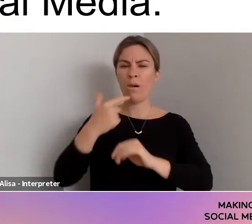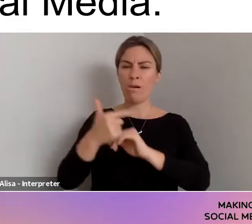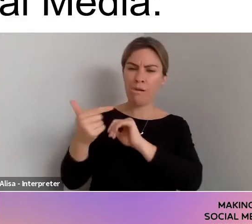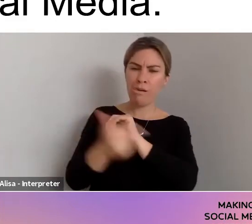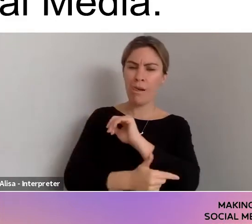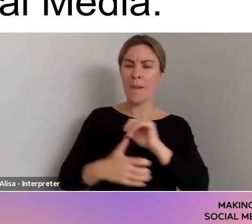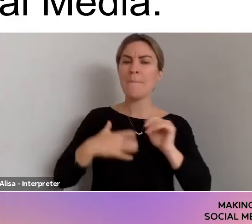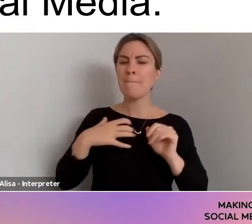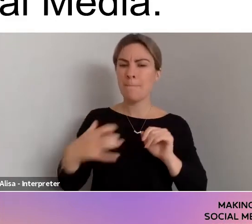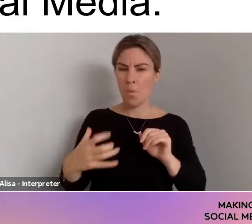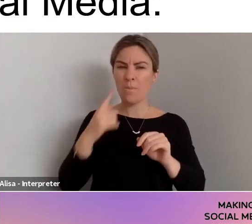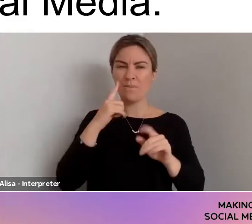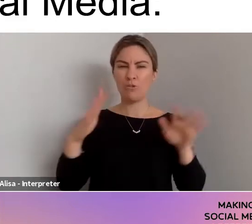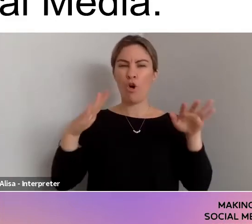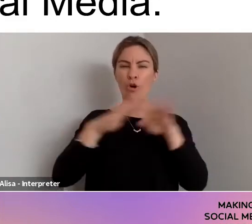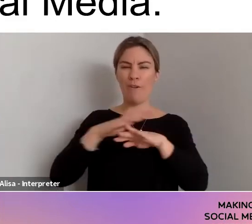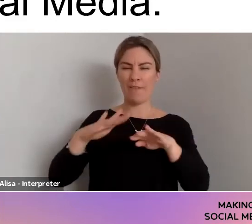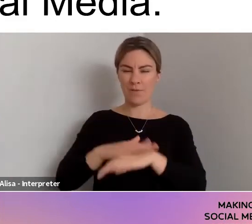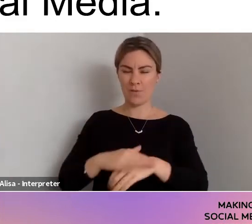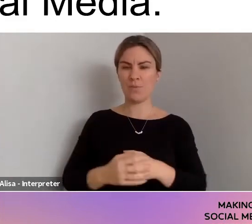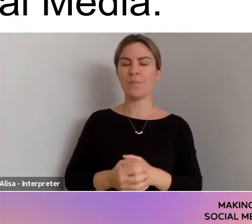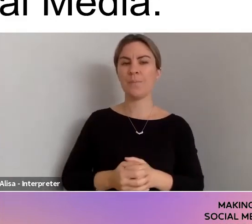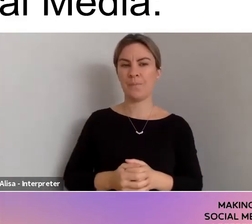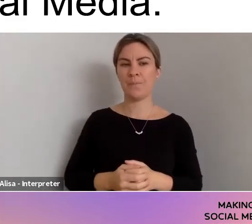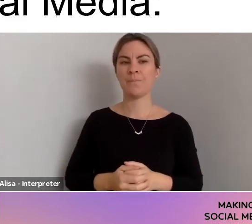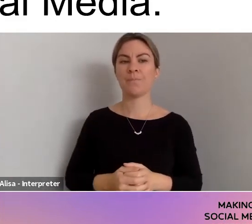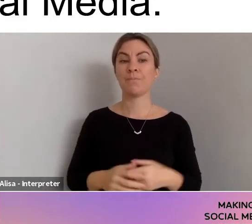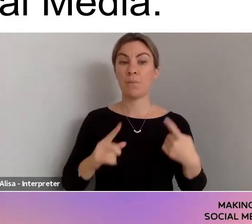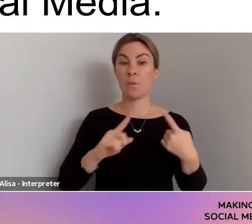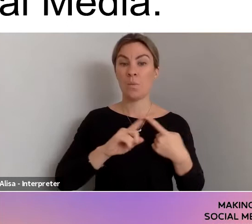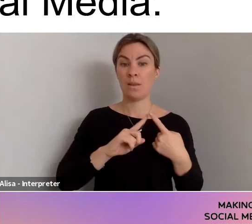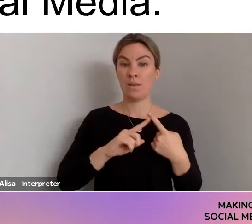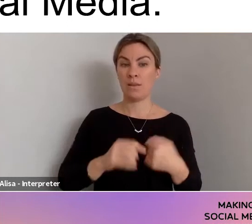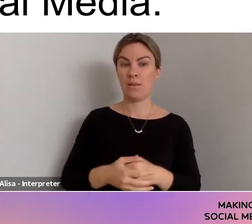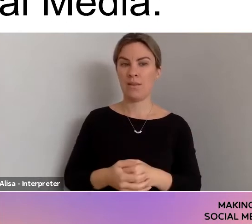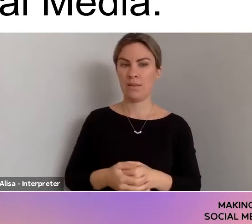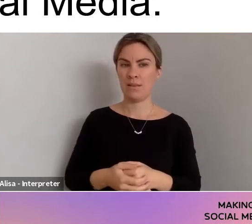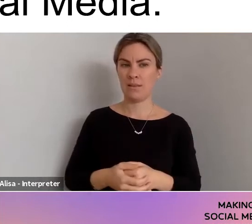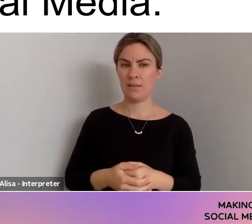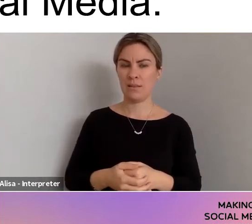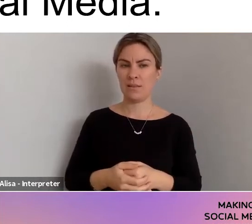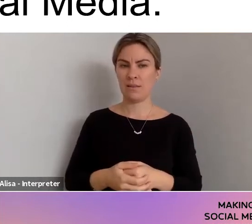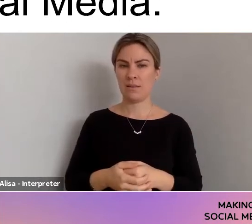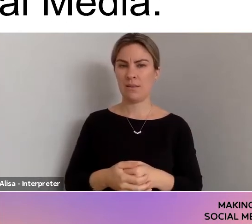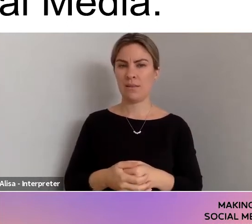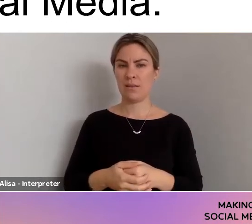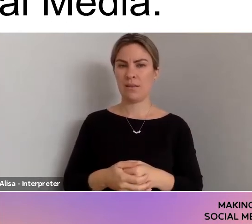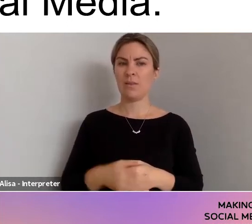Number one I will come to in a second. Number two is captioning.